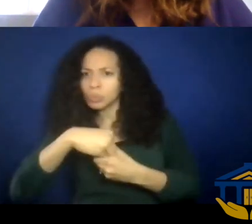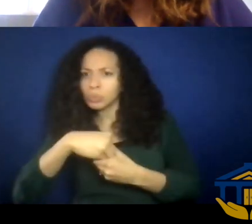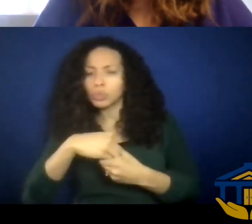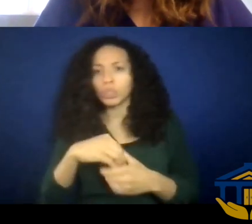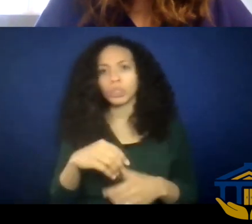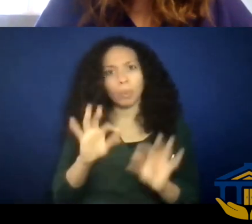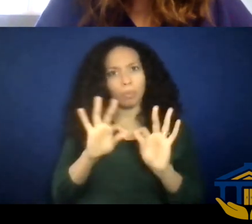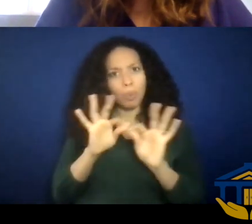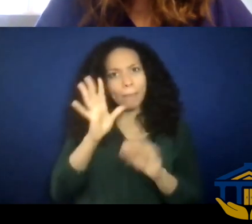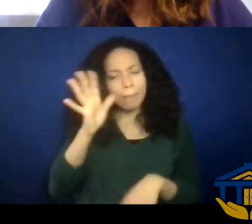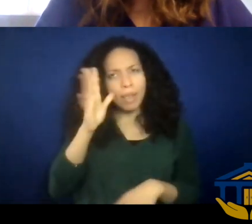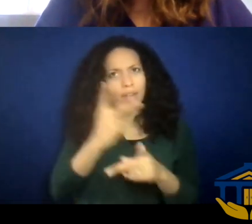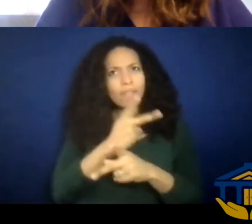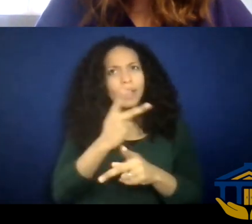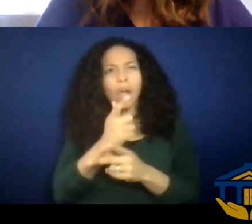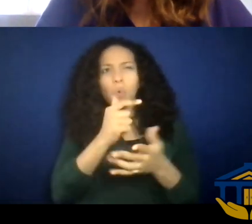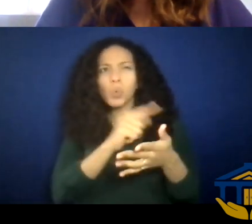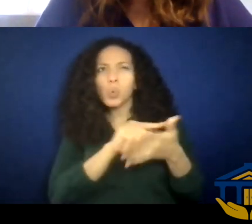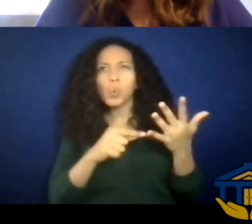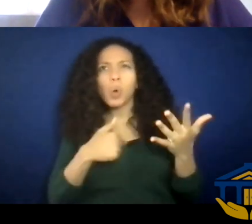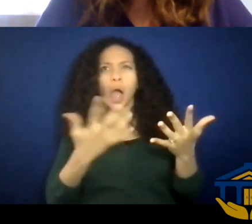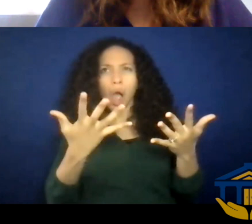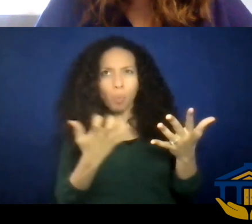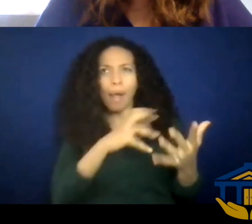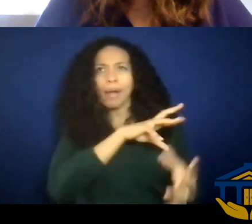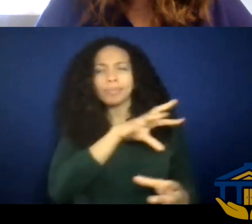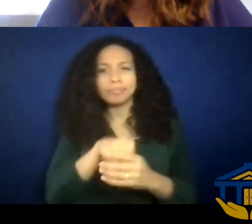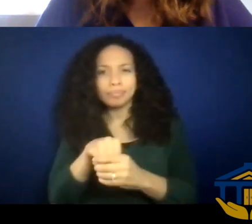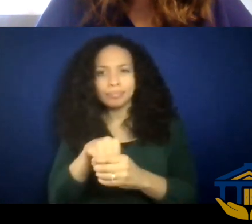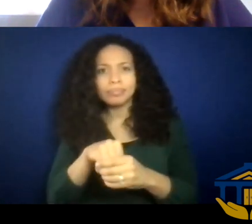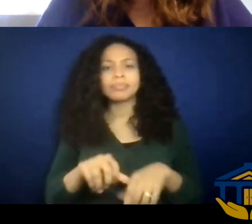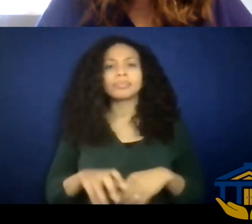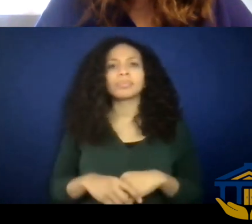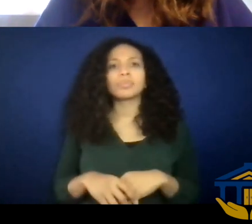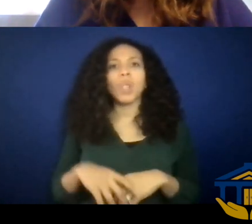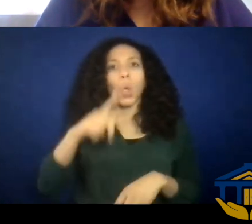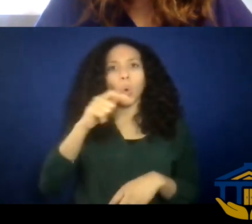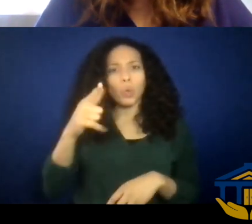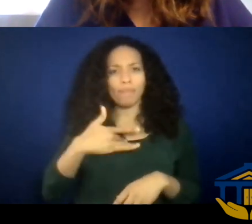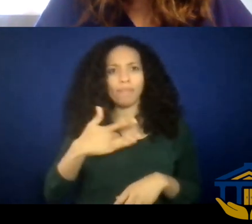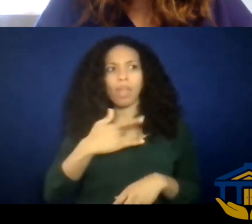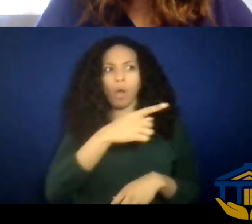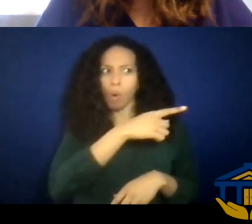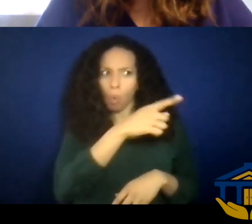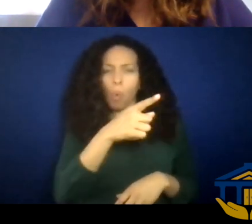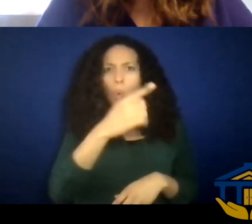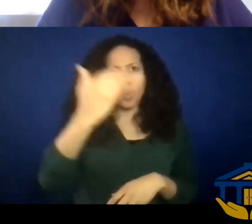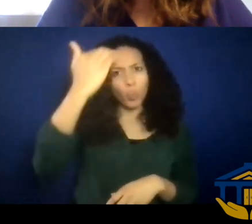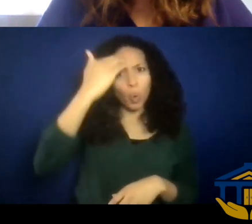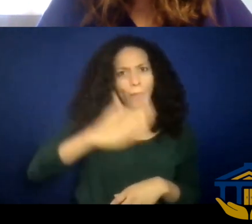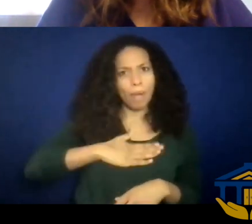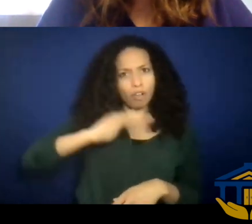and who you feel: one, knows your child best and two: who you feel comfortable having